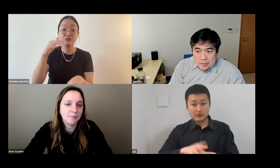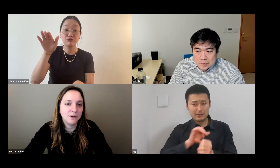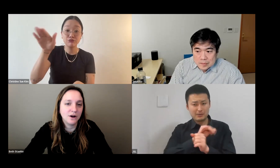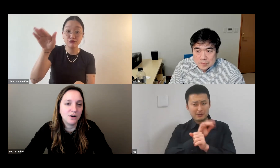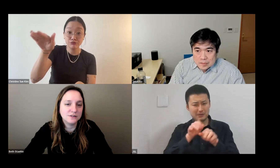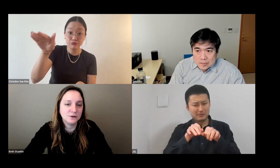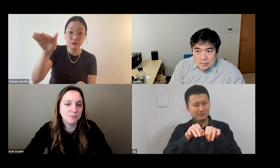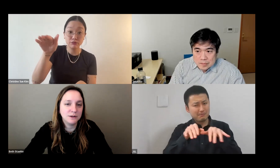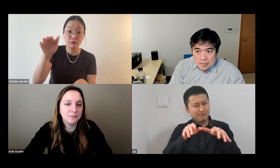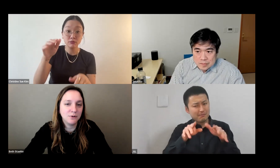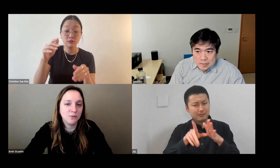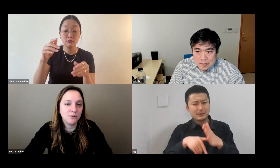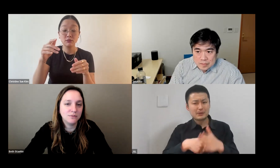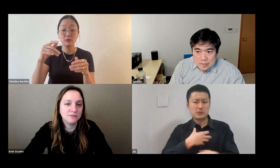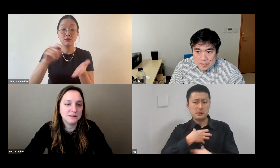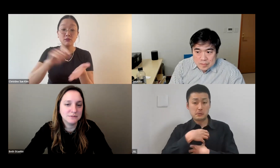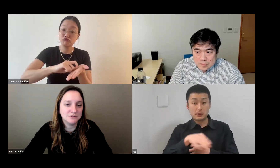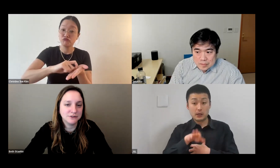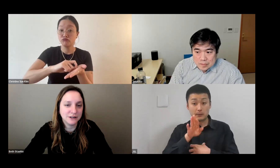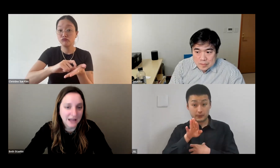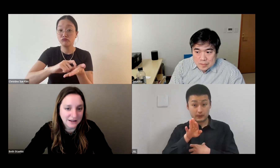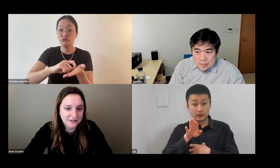But also people seem to forget